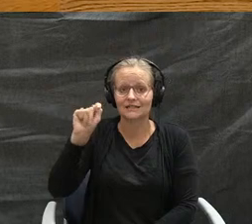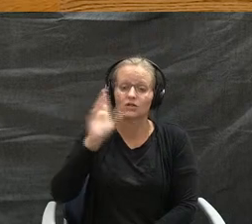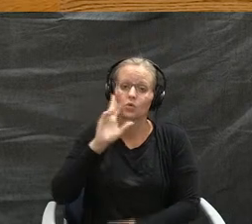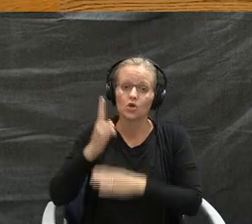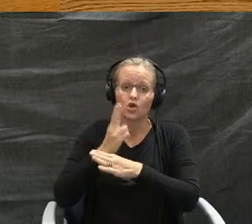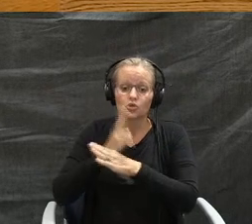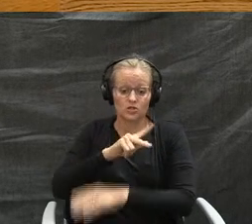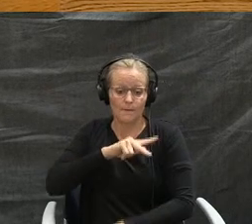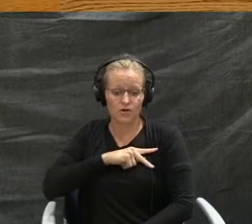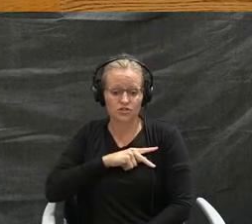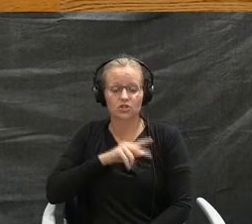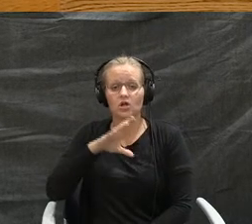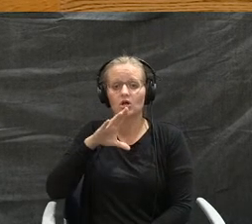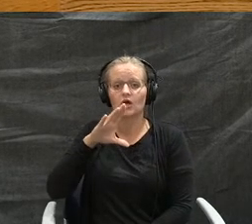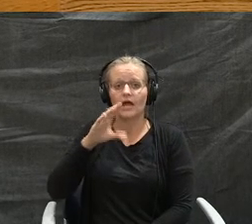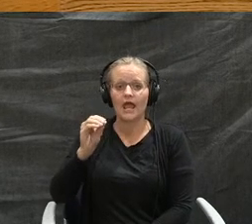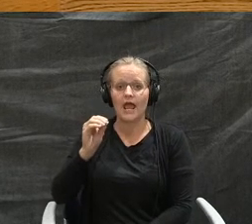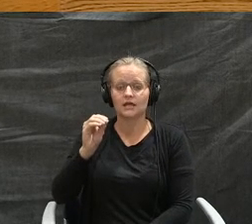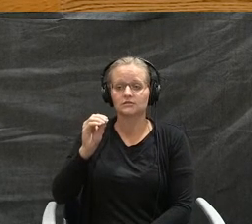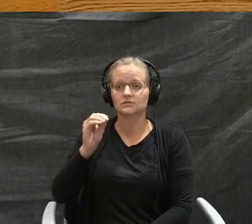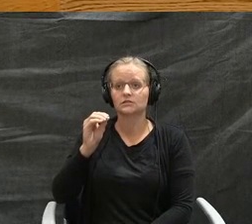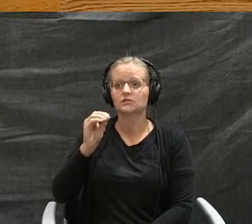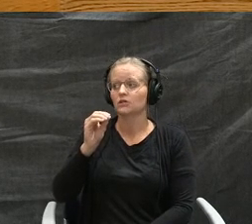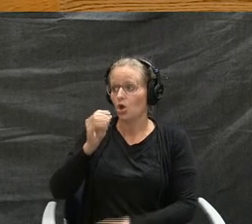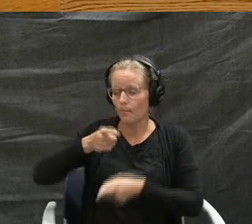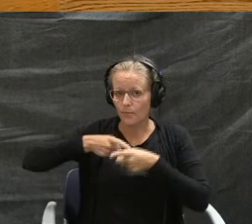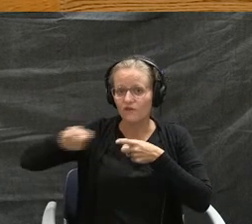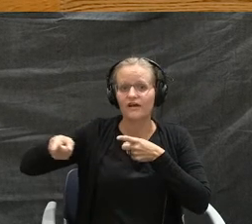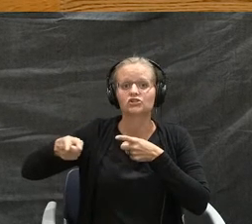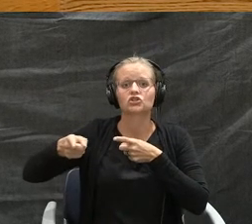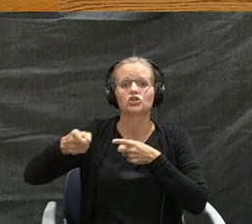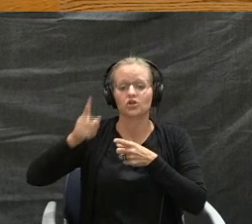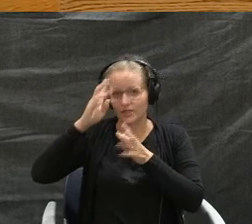review by the school board pursuant to the school district